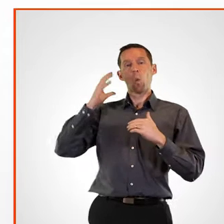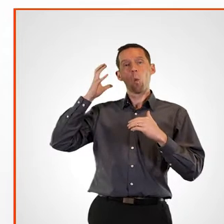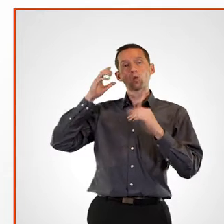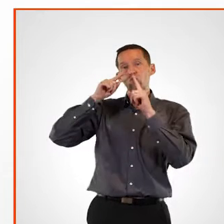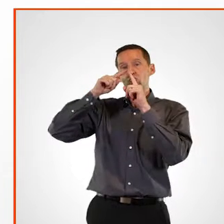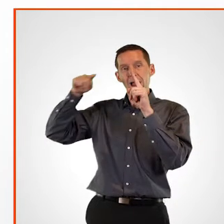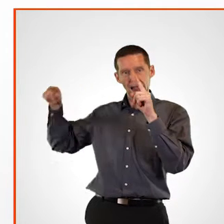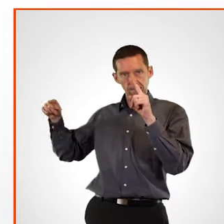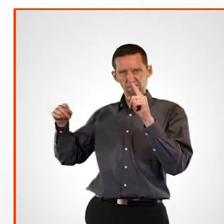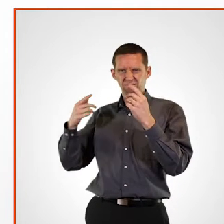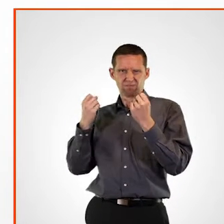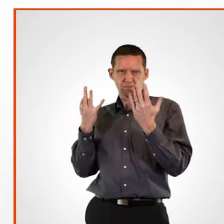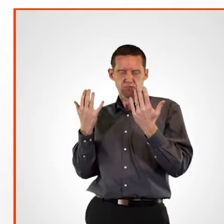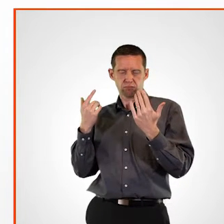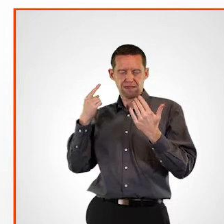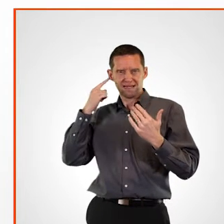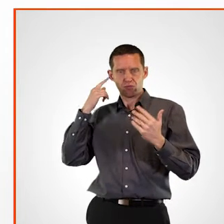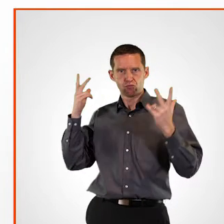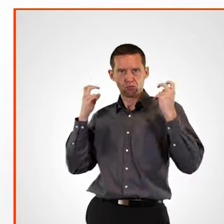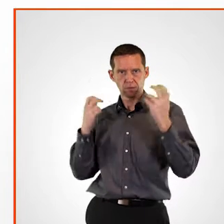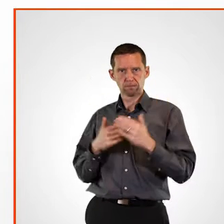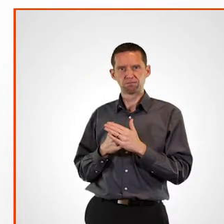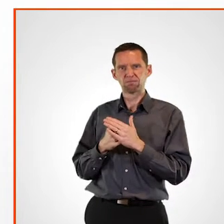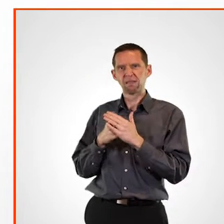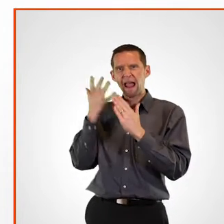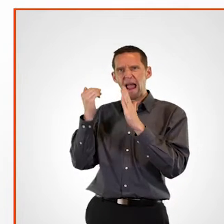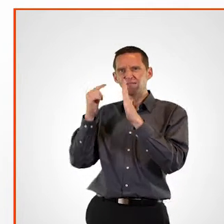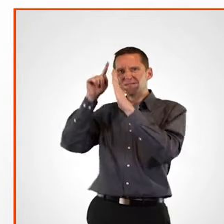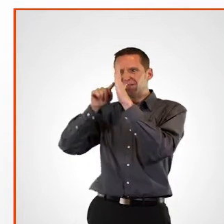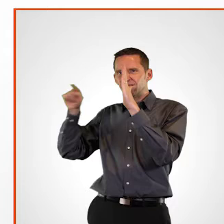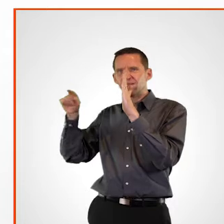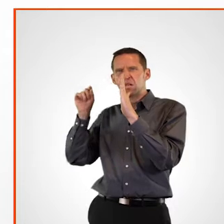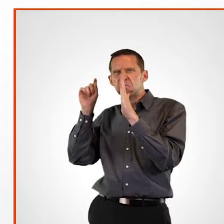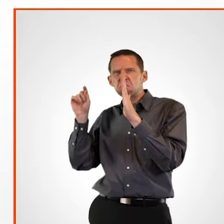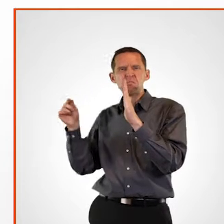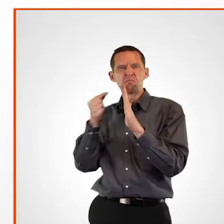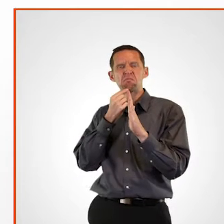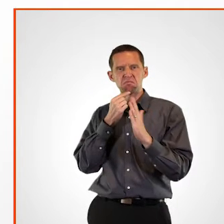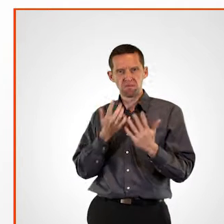or almost no measurable hearing, or as we would kind of say, a couple of dots on their audiogram.